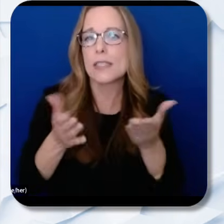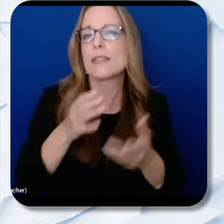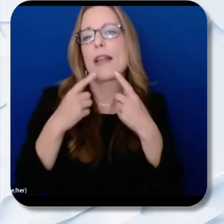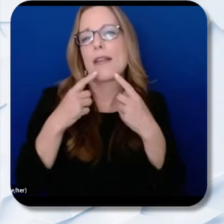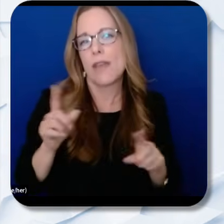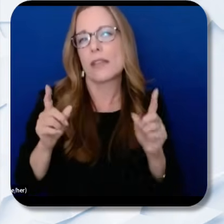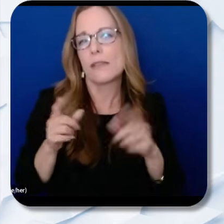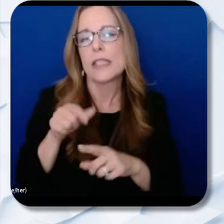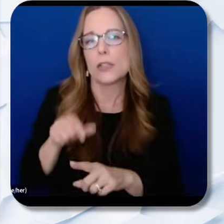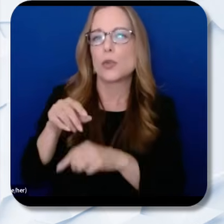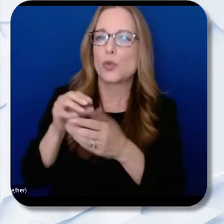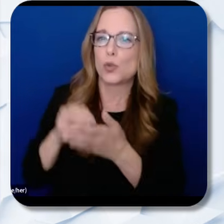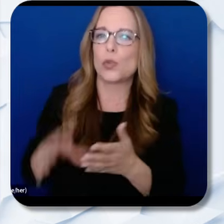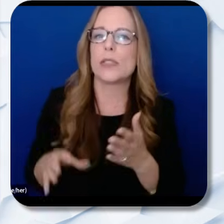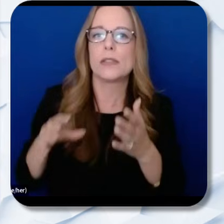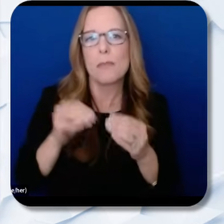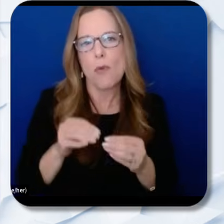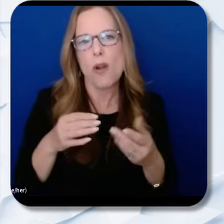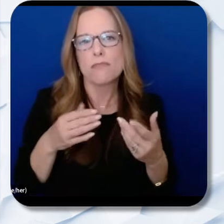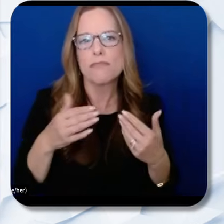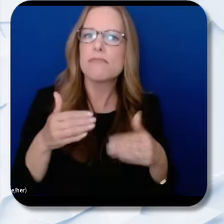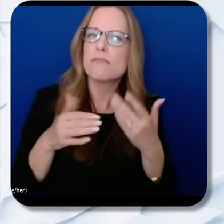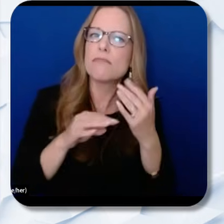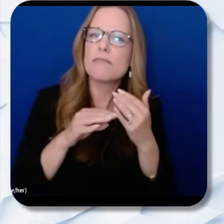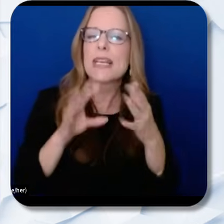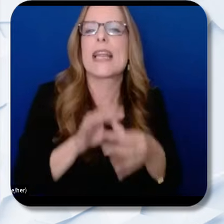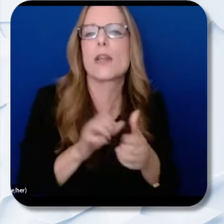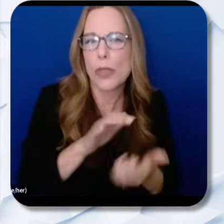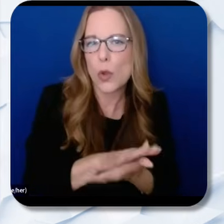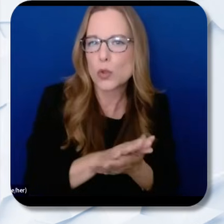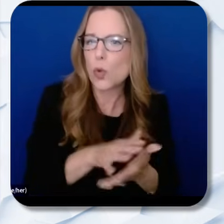attendance counselors are co-located at community agencies throughout Los Angeles,